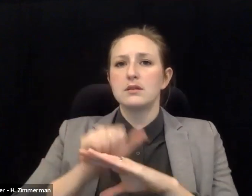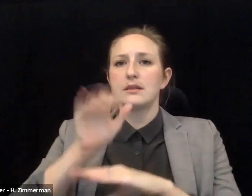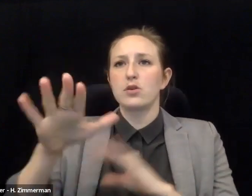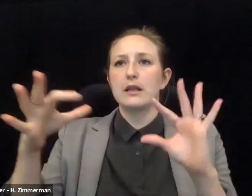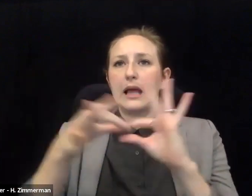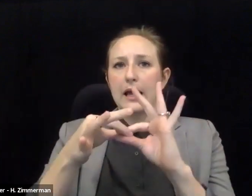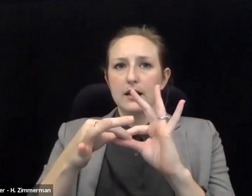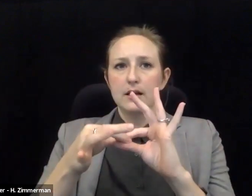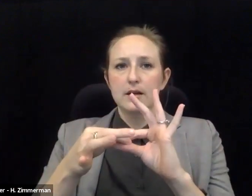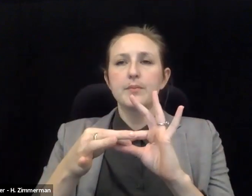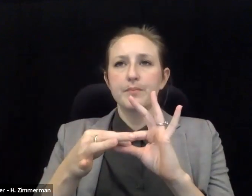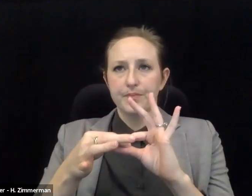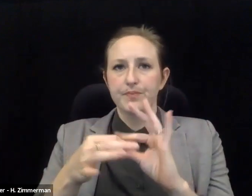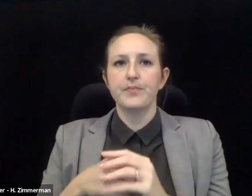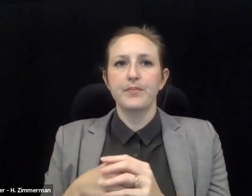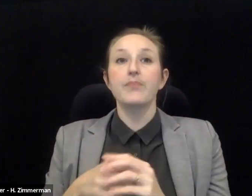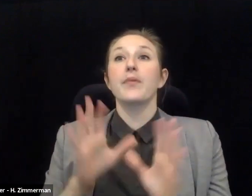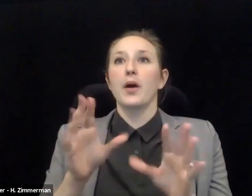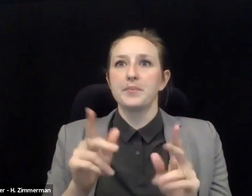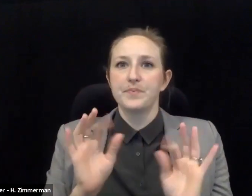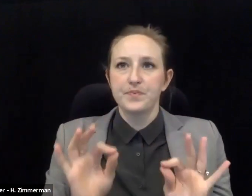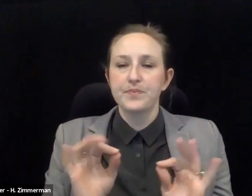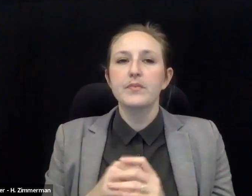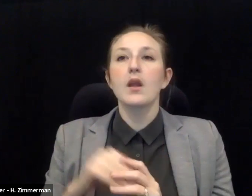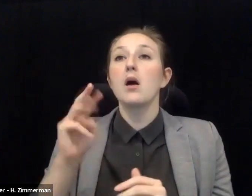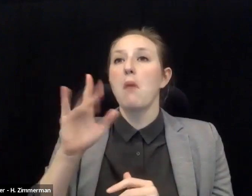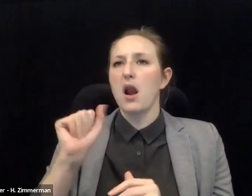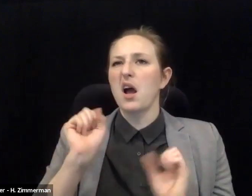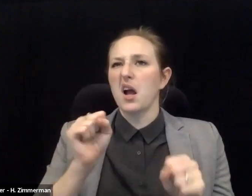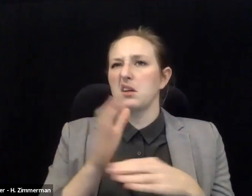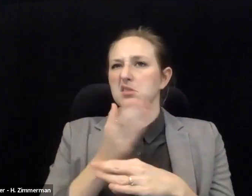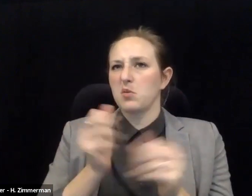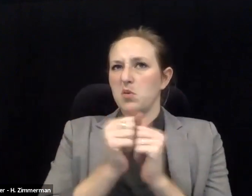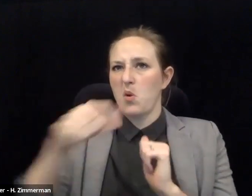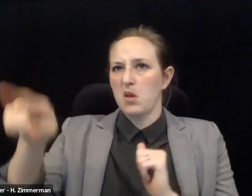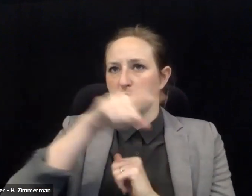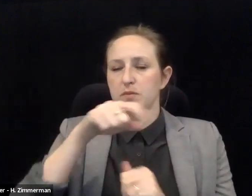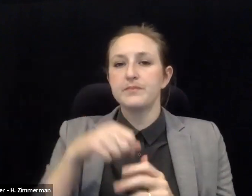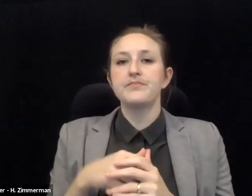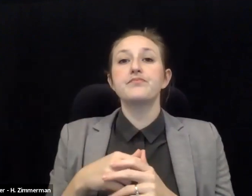is not working right now so okay so Monica can share that. Um, so basically